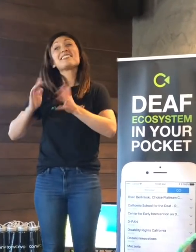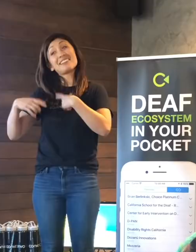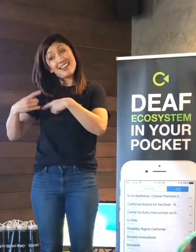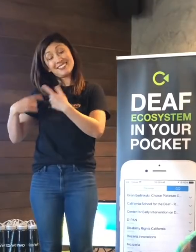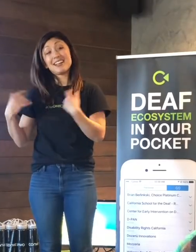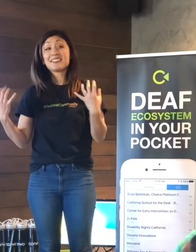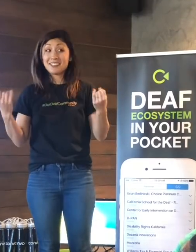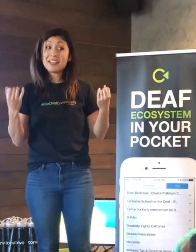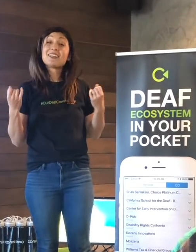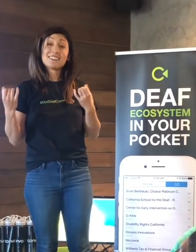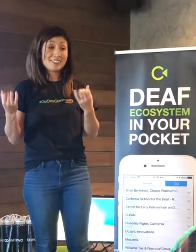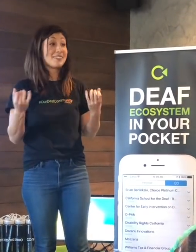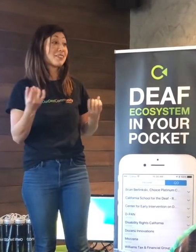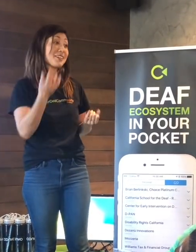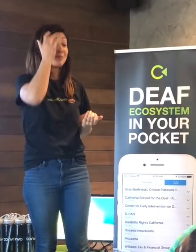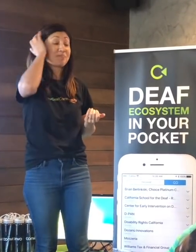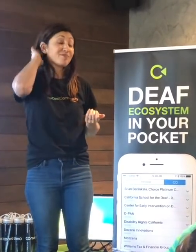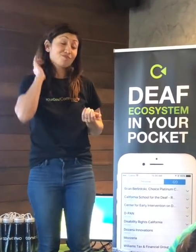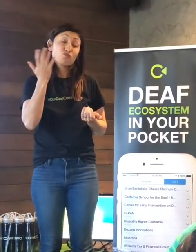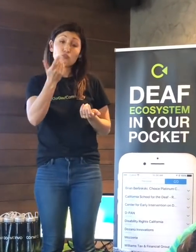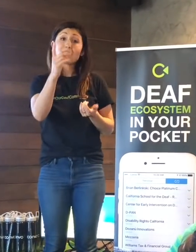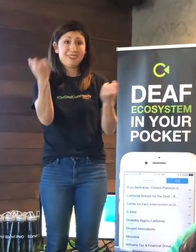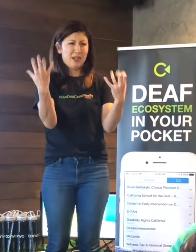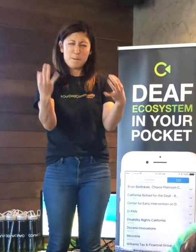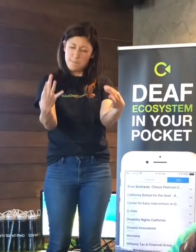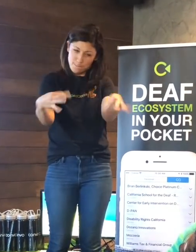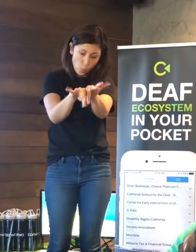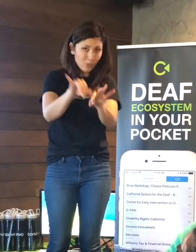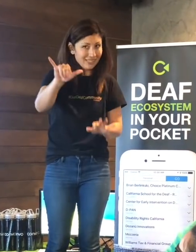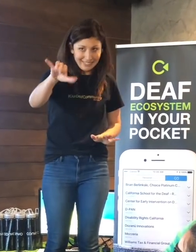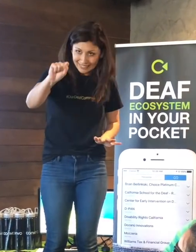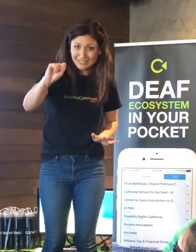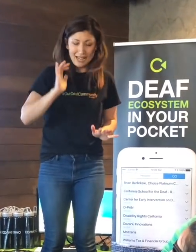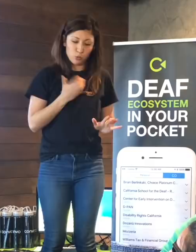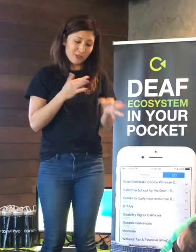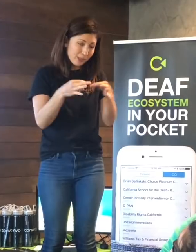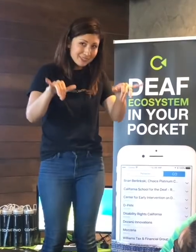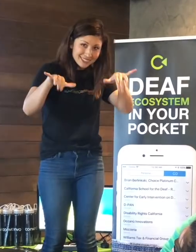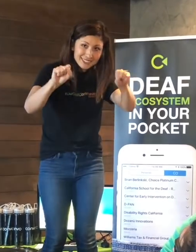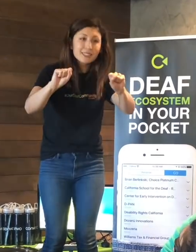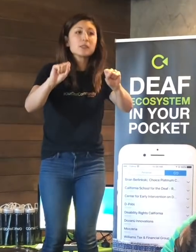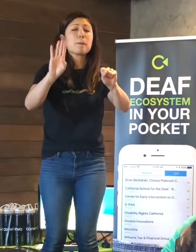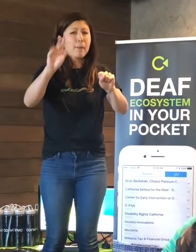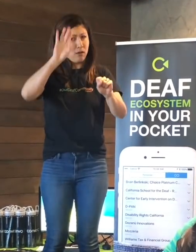Ah, sign language? Signing... Okay, signing is super important, yes. It is our language, yes.